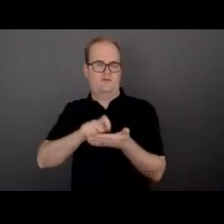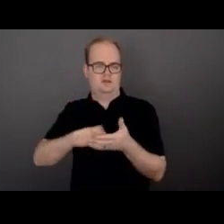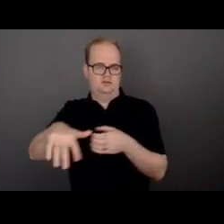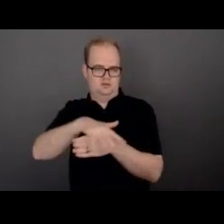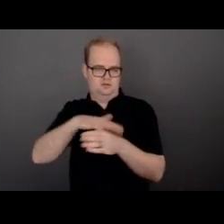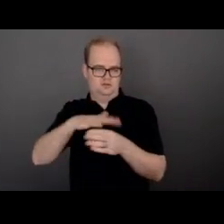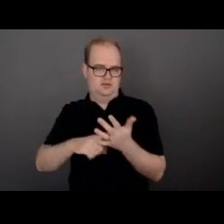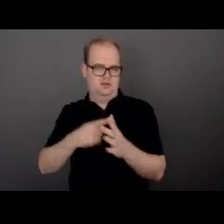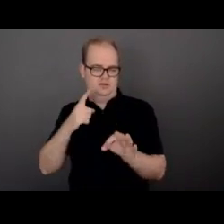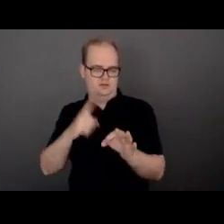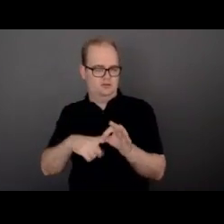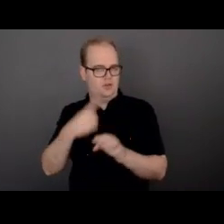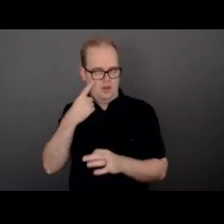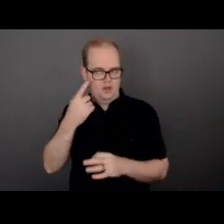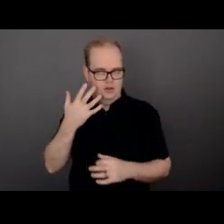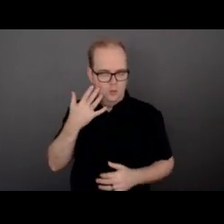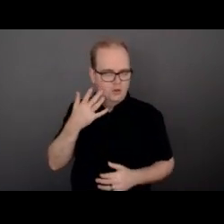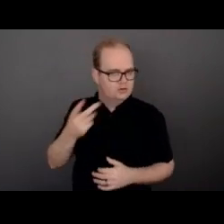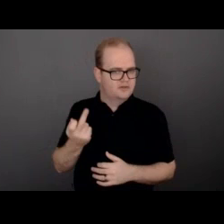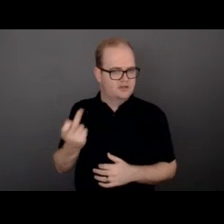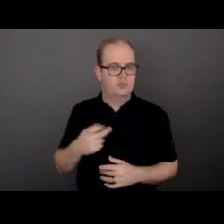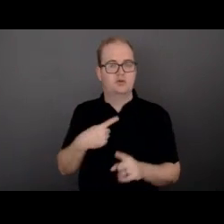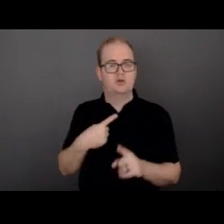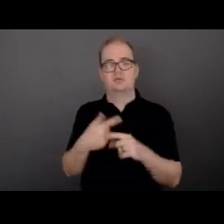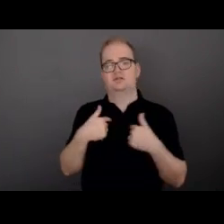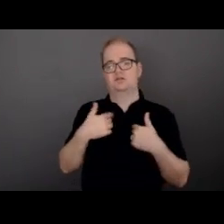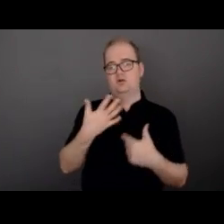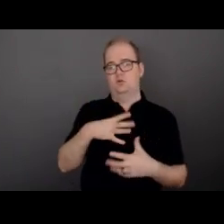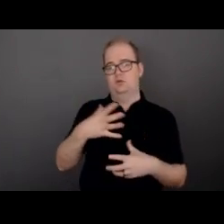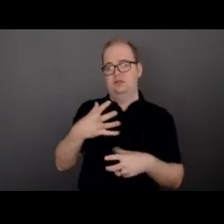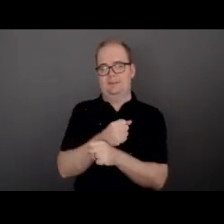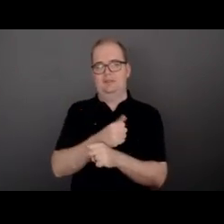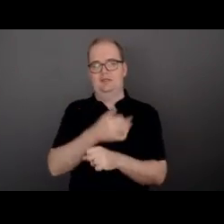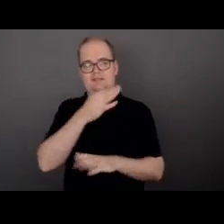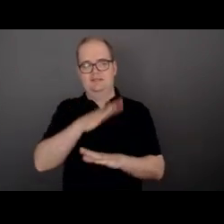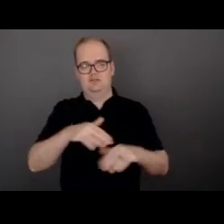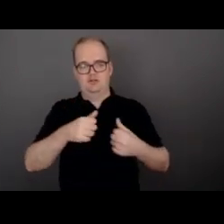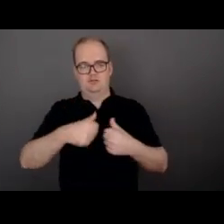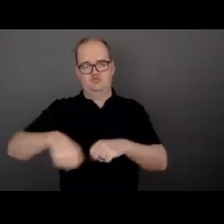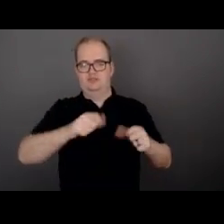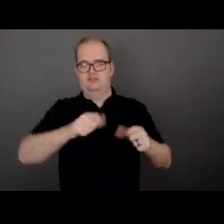I would also like to briefly mention our child protection early legal service.